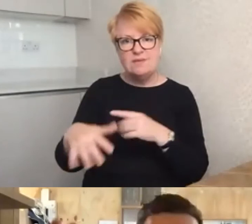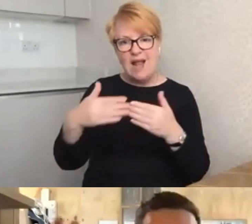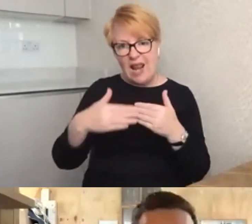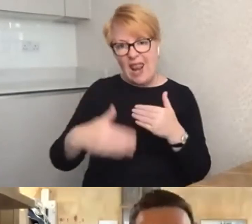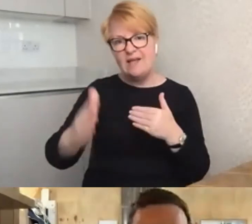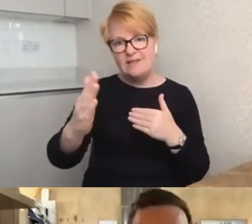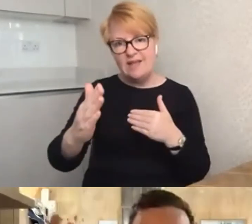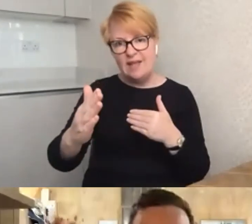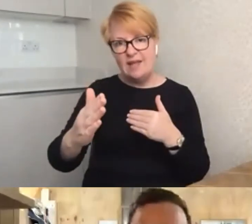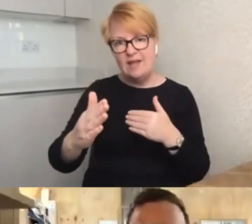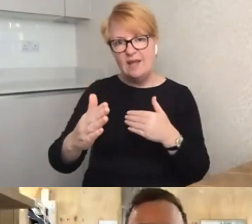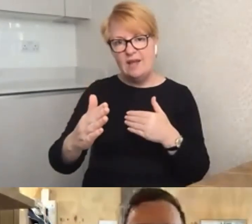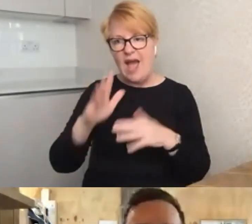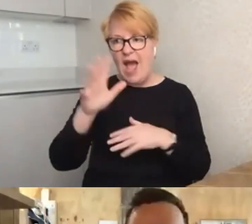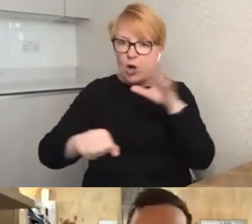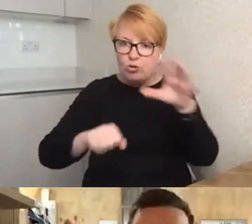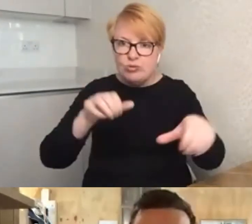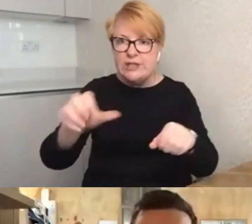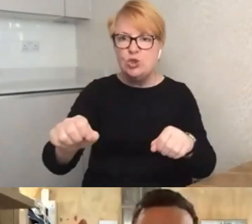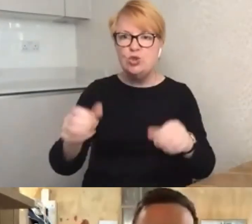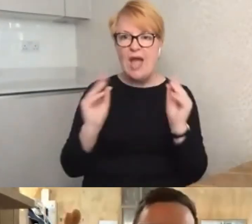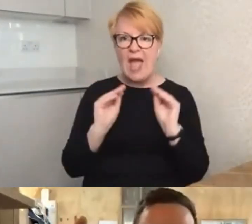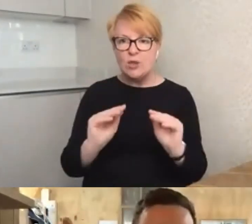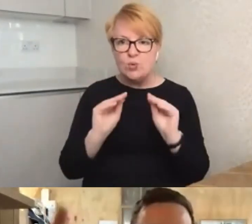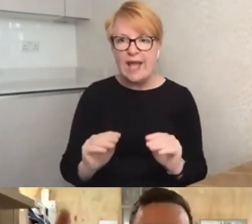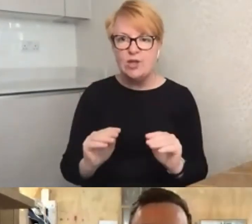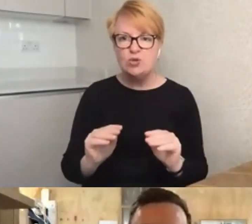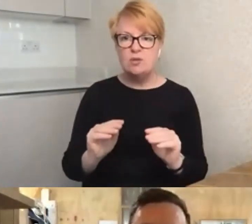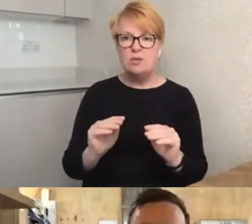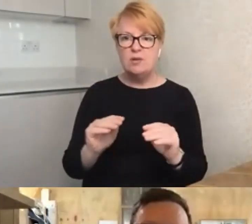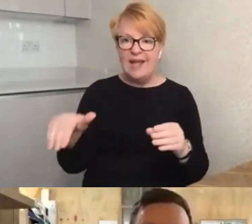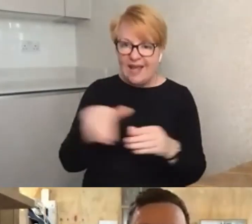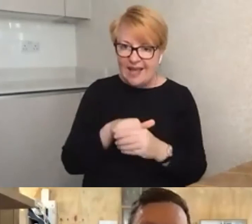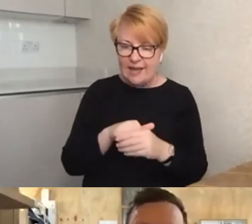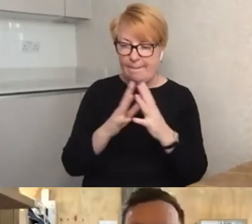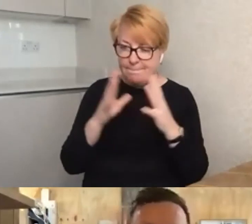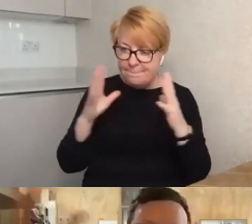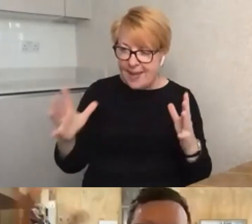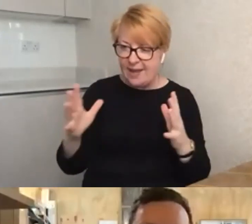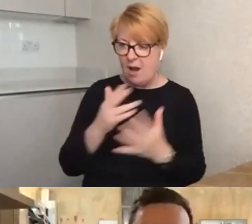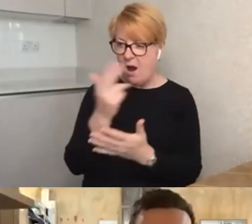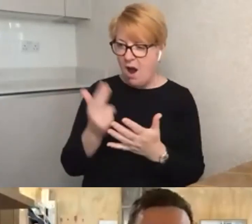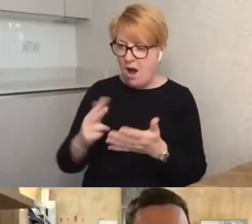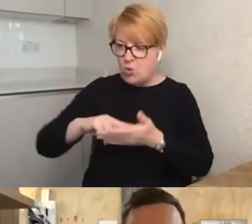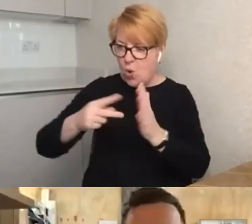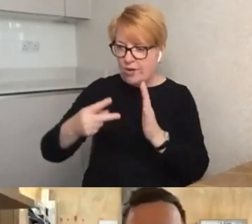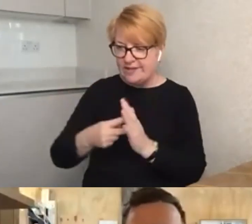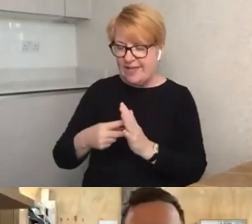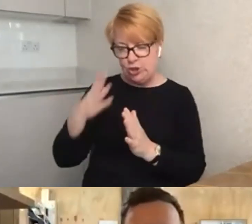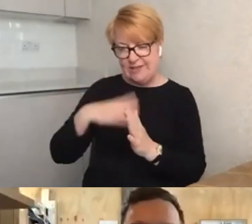outreach and education within kind of arts, big arts organisations needed to kind of then open up and what you have this siloed set of thinking,